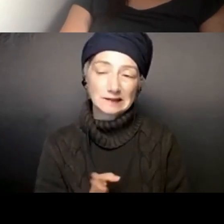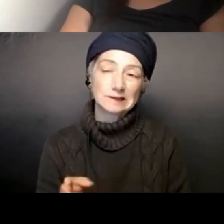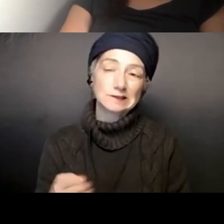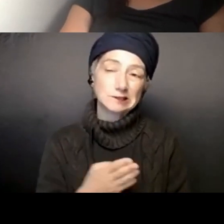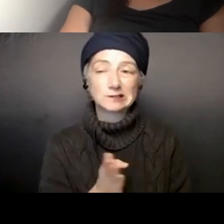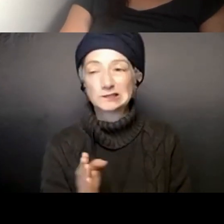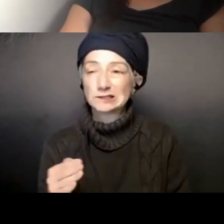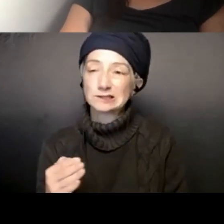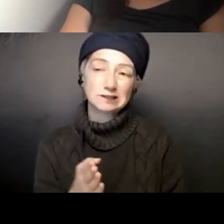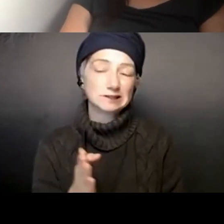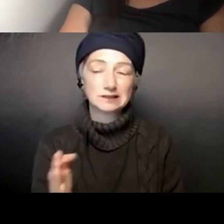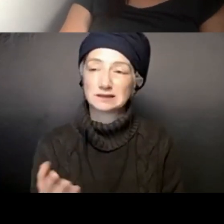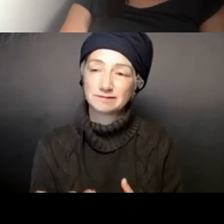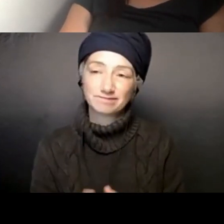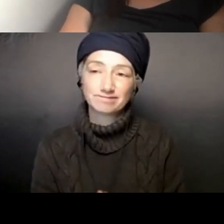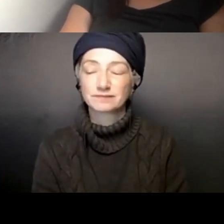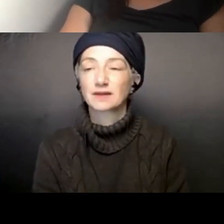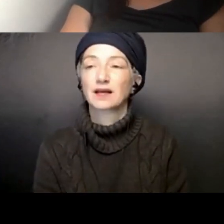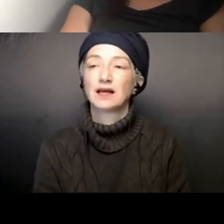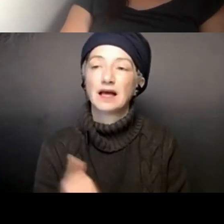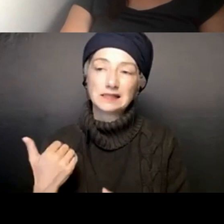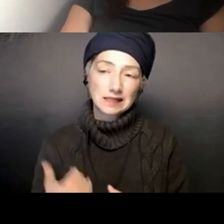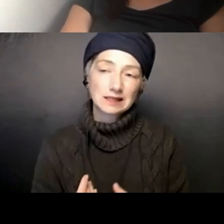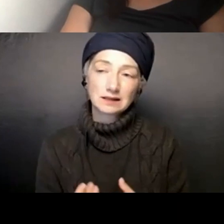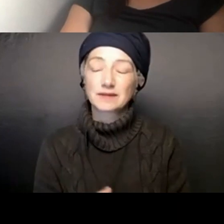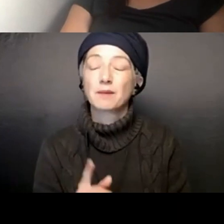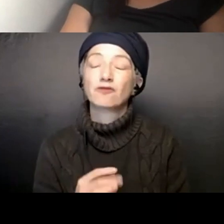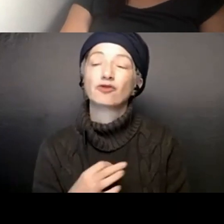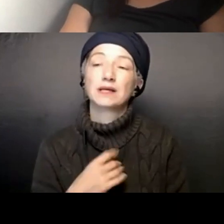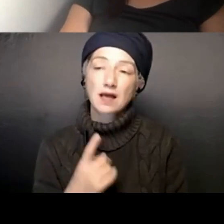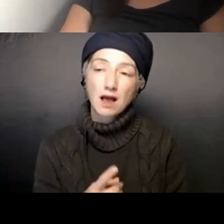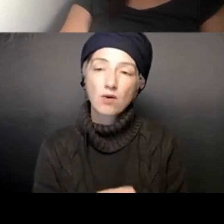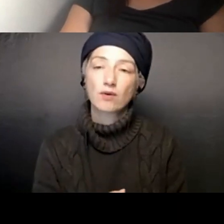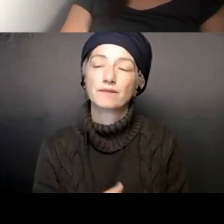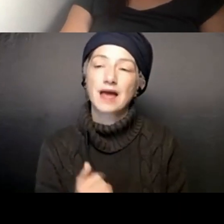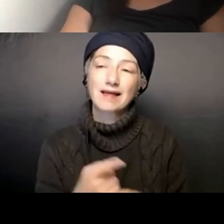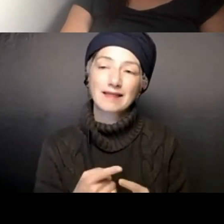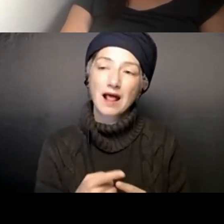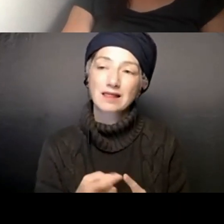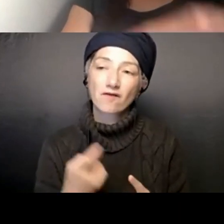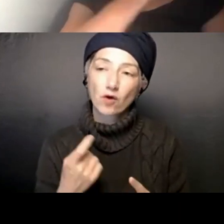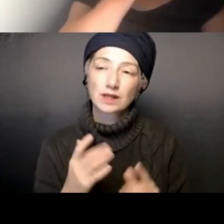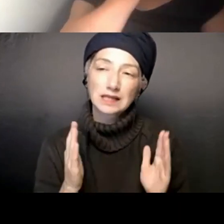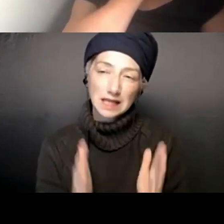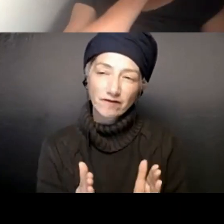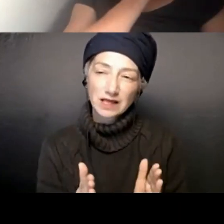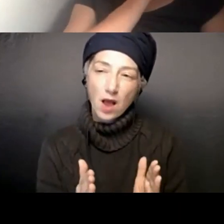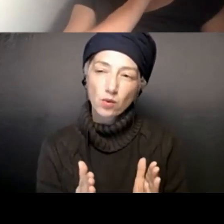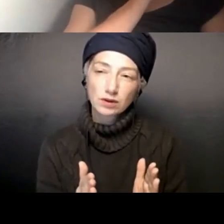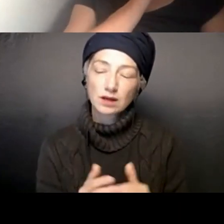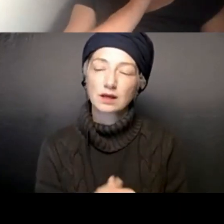what we can put out there on the one side. And also, for me one part of that trust work, which is often an invisible